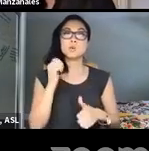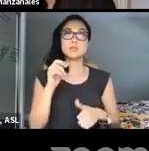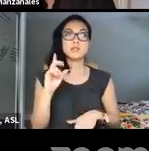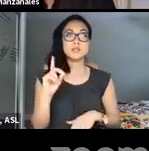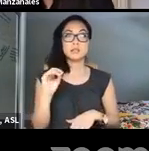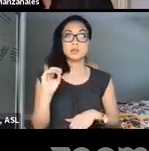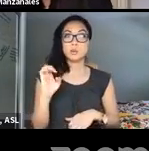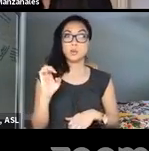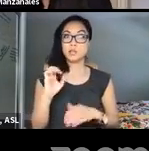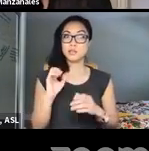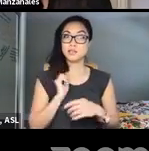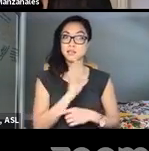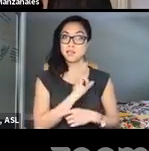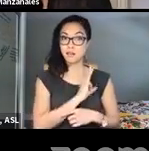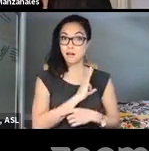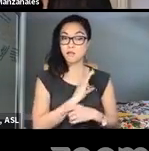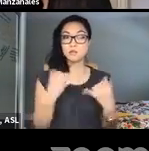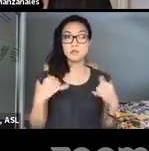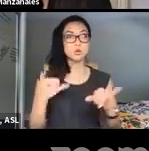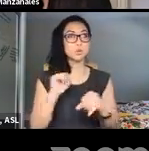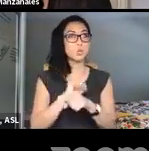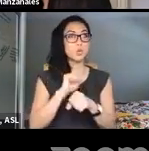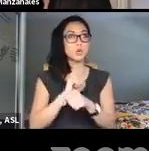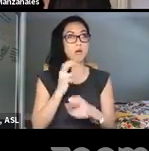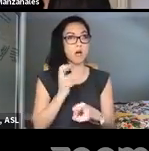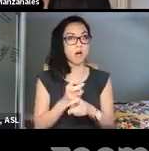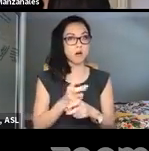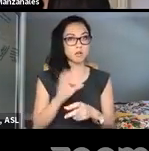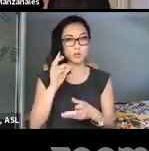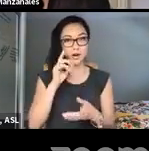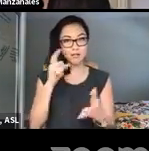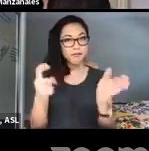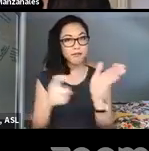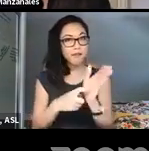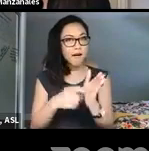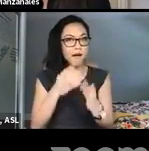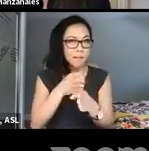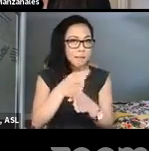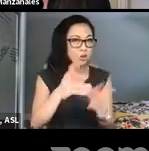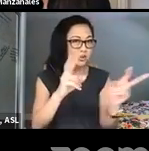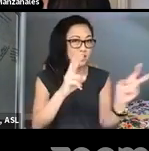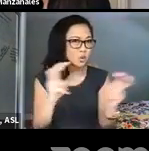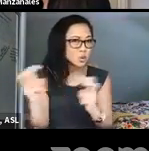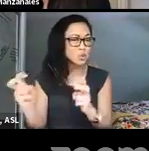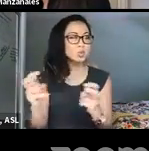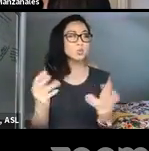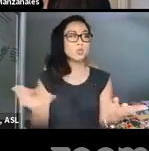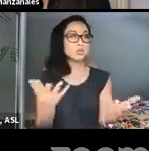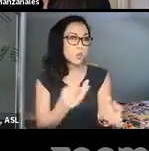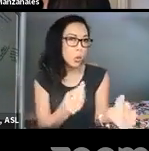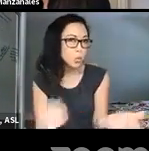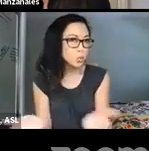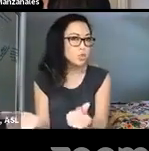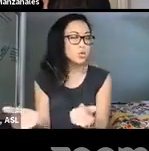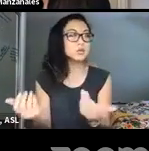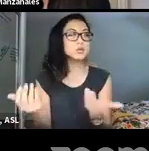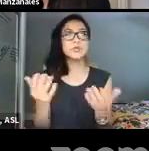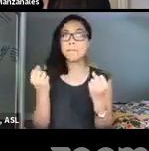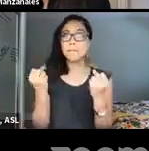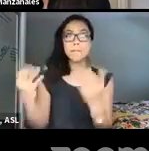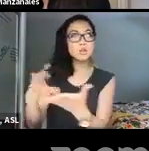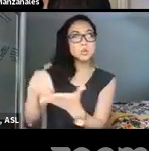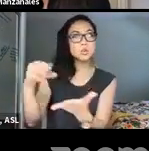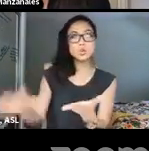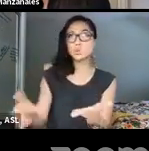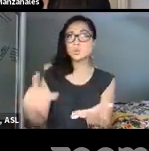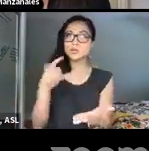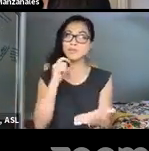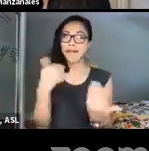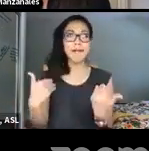for arts educators, all kinds of resources, curriculum resources for art educators. We